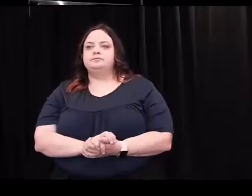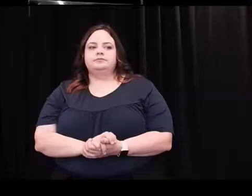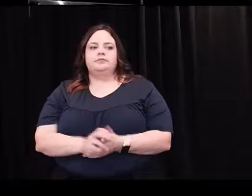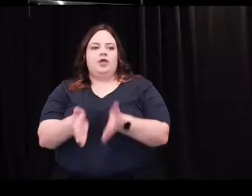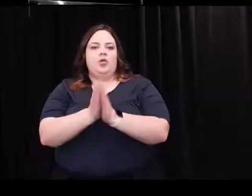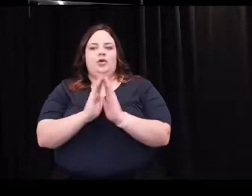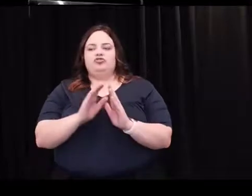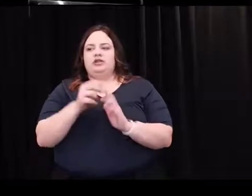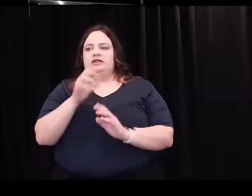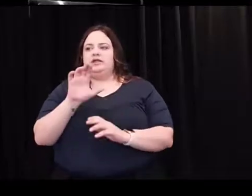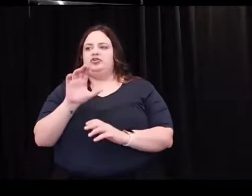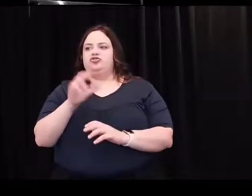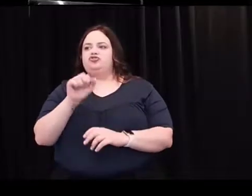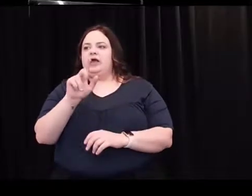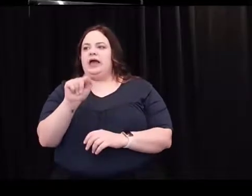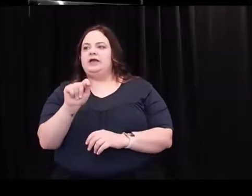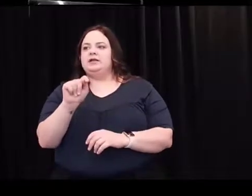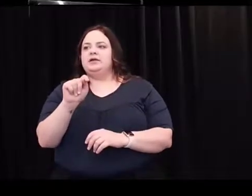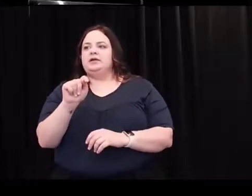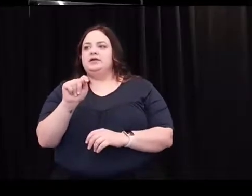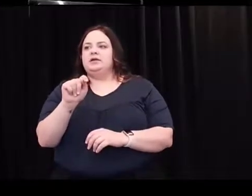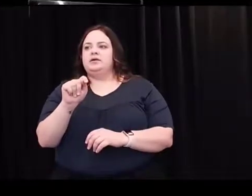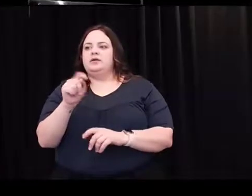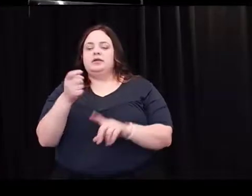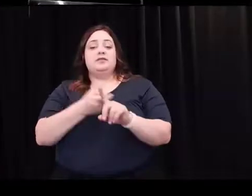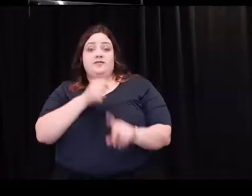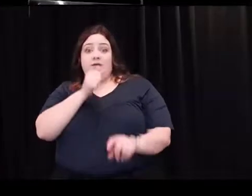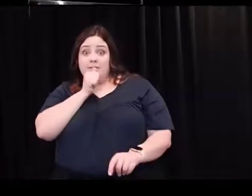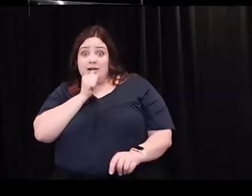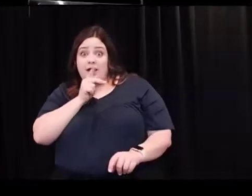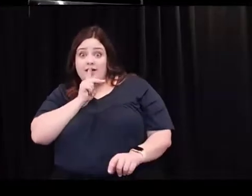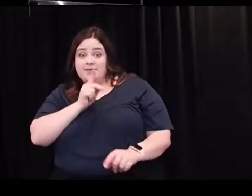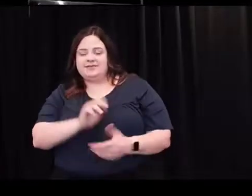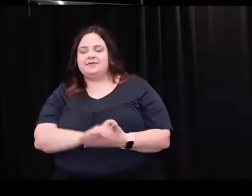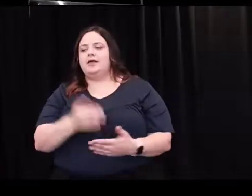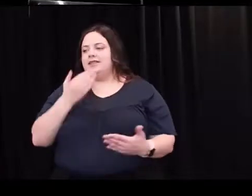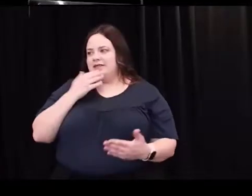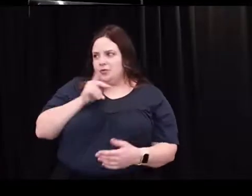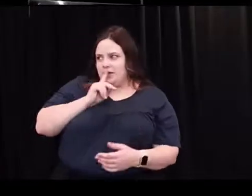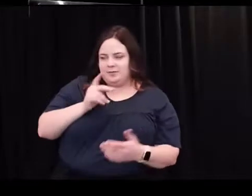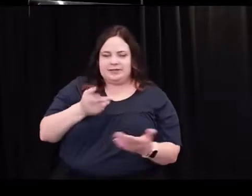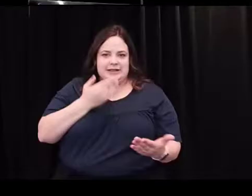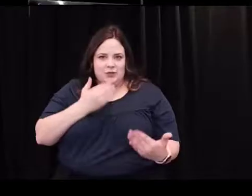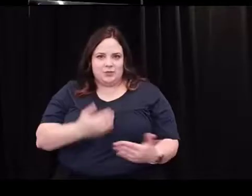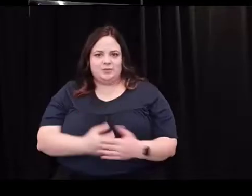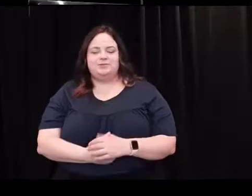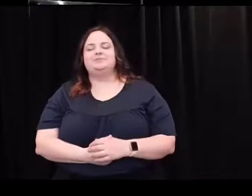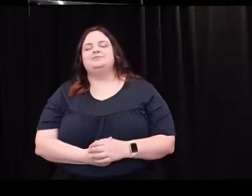mic a chance to get over there. [Karl] Yeah. [Adam] So this one is from Anonymous, so [Karl] Thank you Anonymous, thank you again.